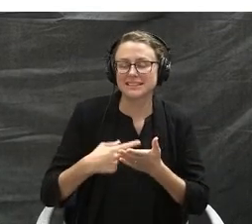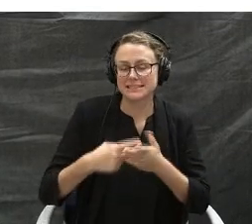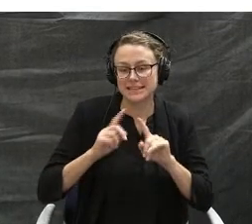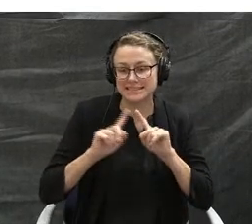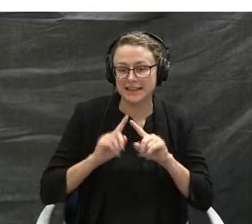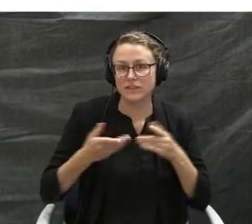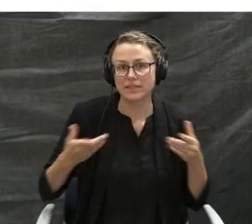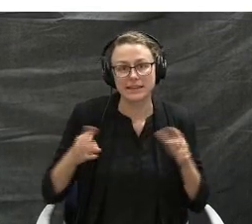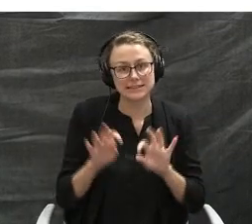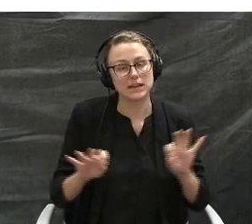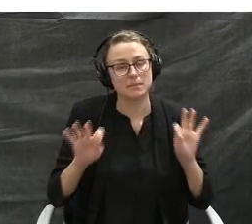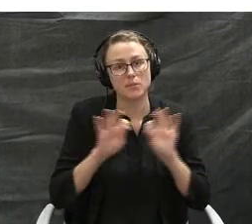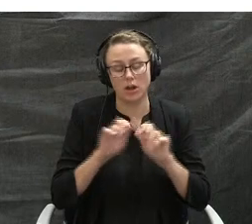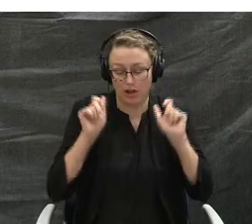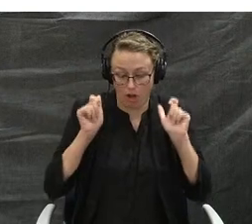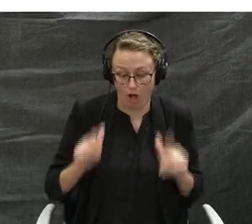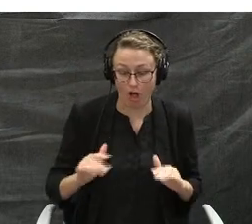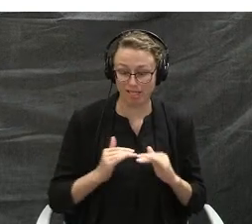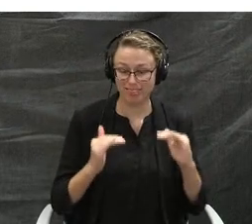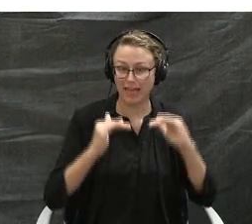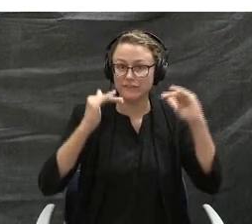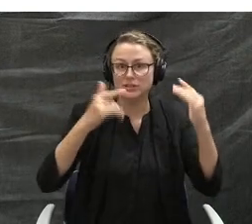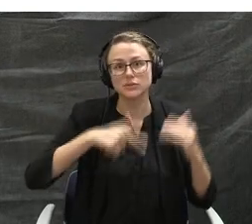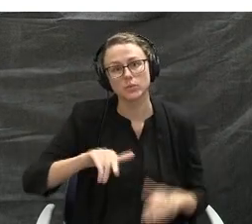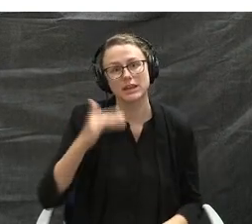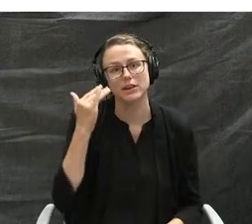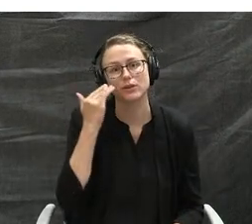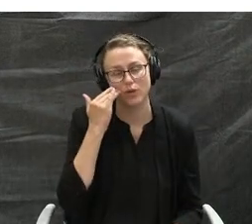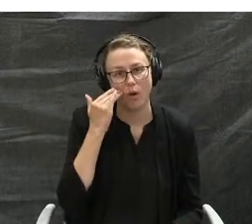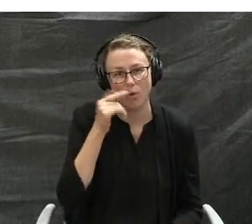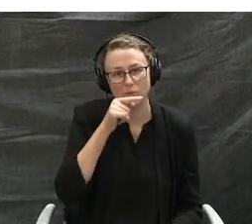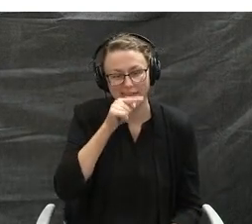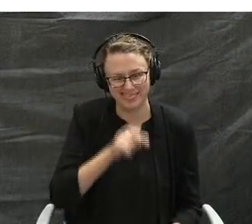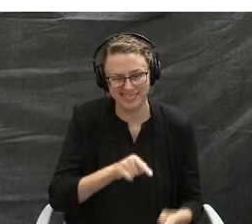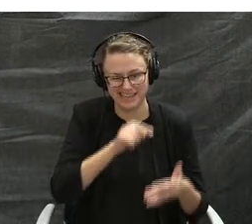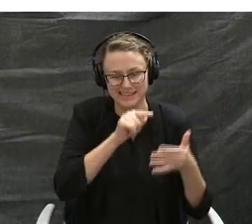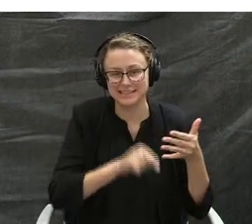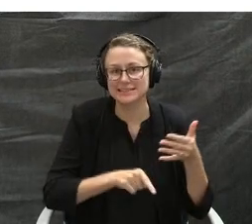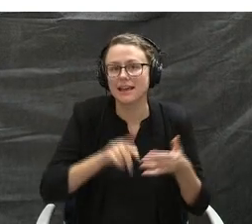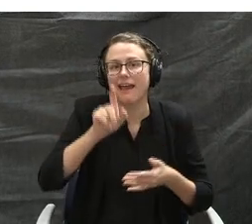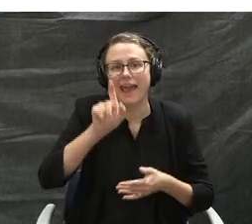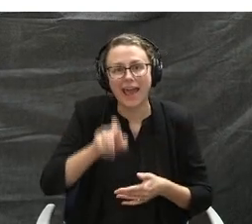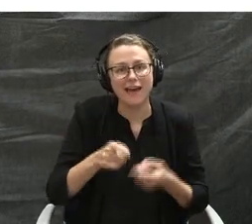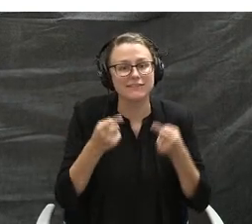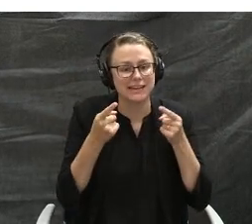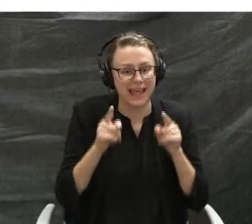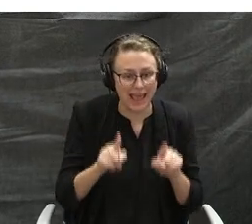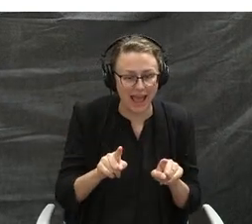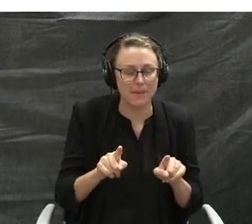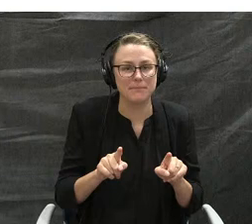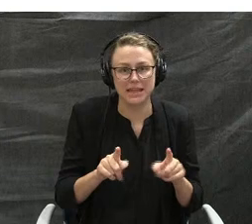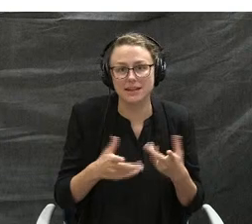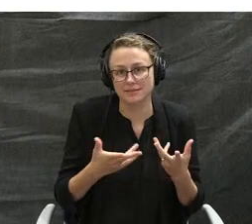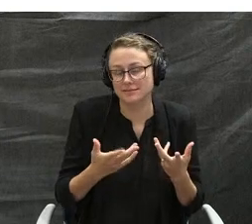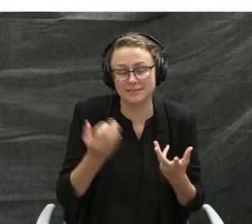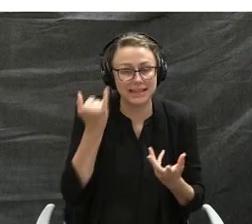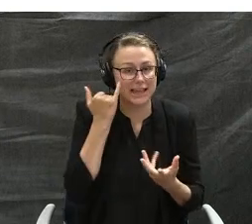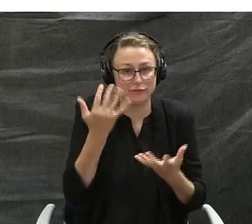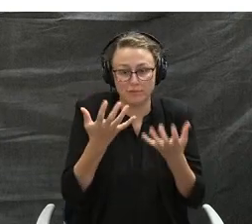levels, we know that these things have to happen to for the support of an E learning environment. We know that our